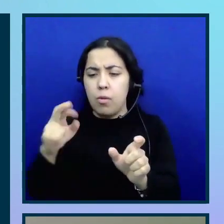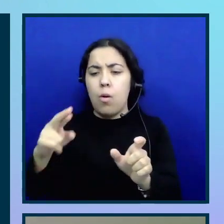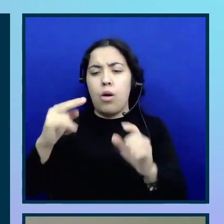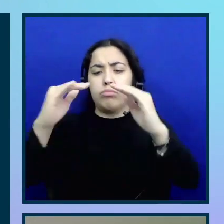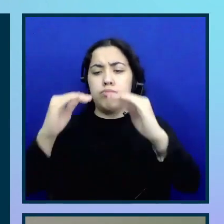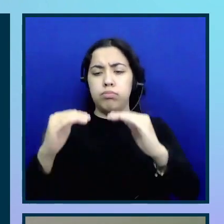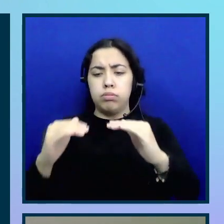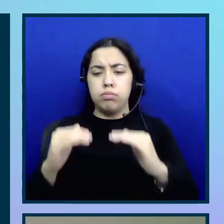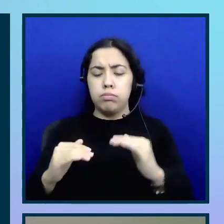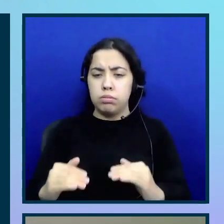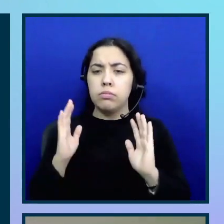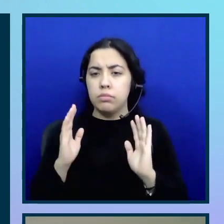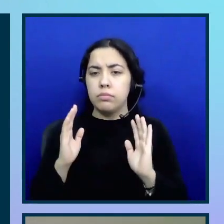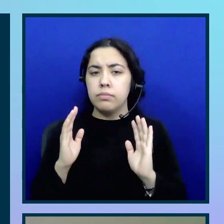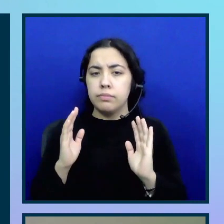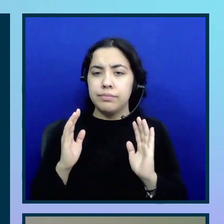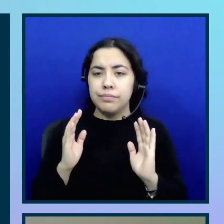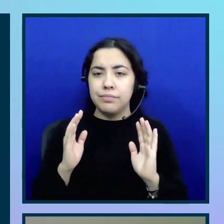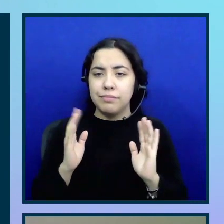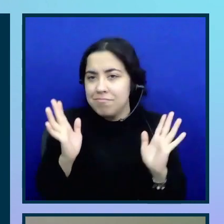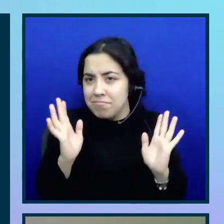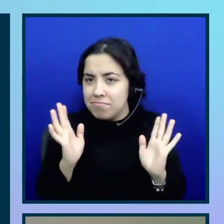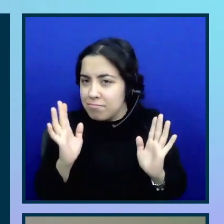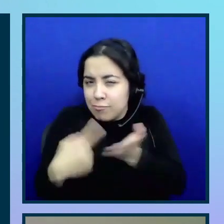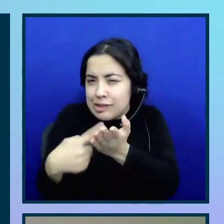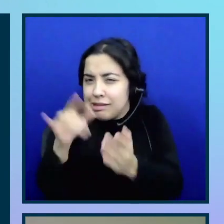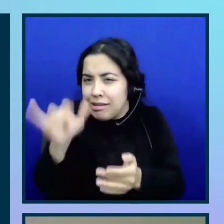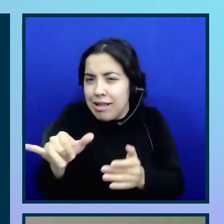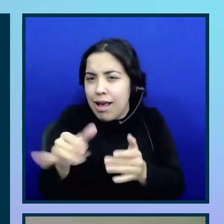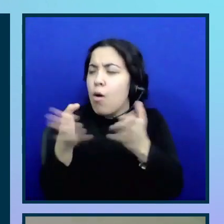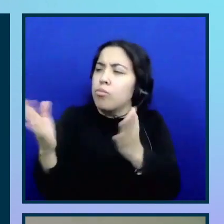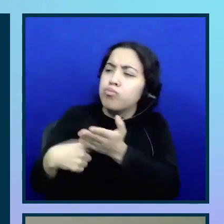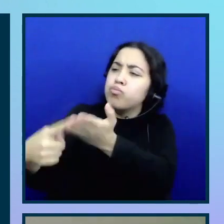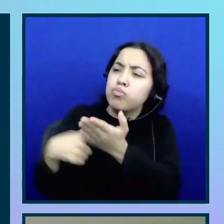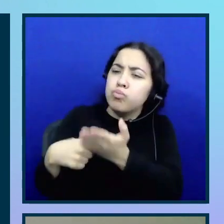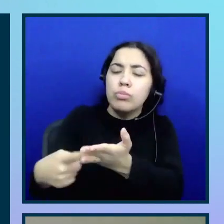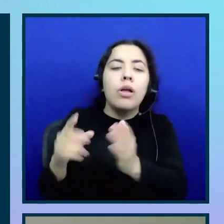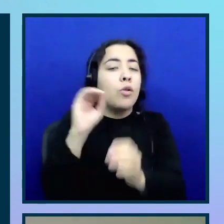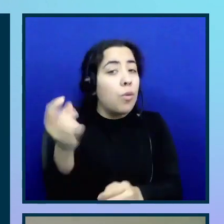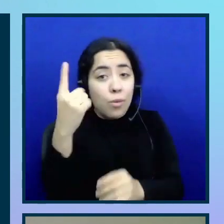And yeah, just talk about that. Open a conversation. No one answer really here.